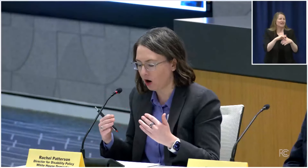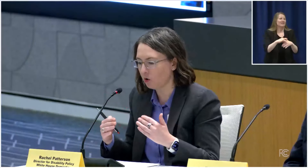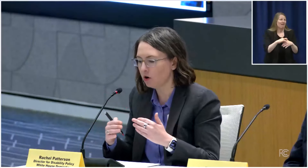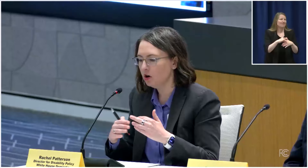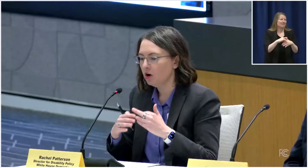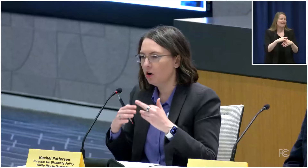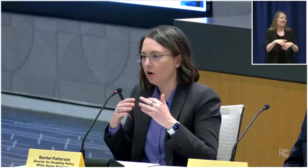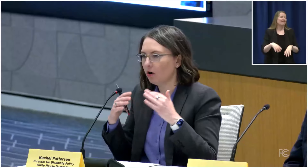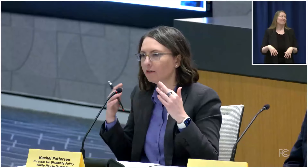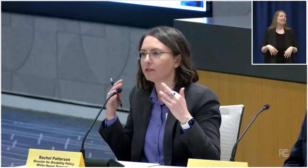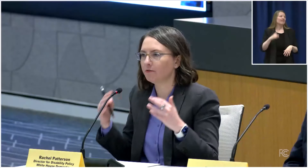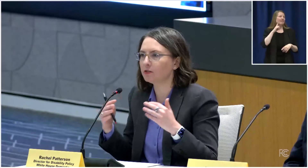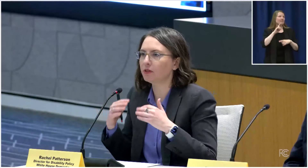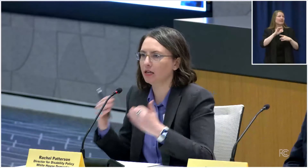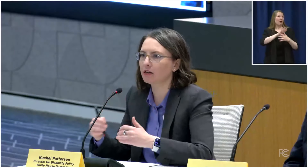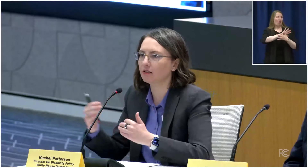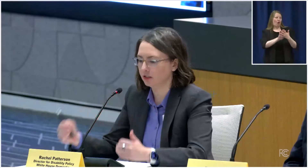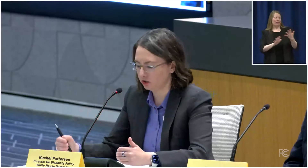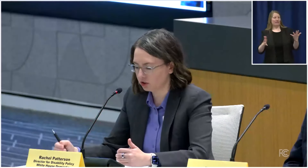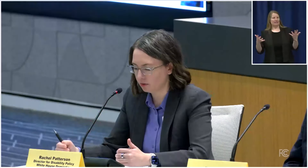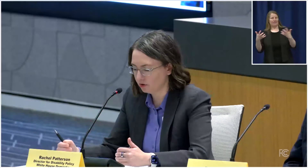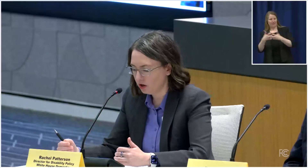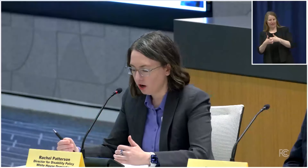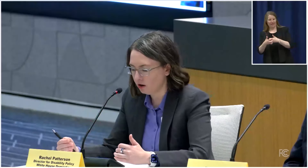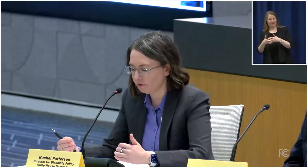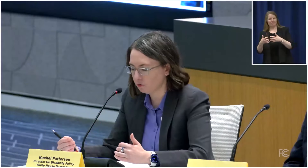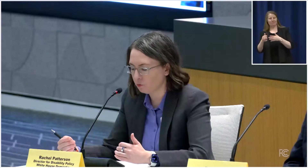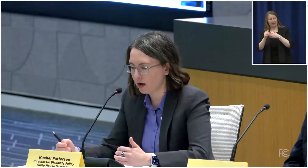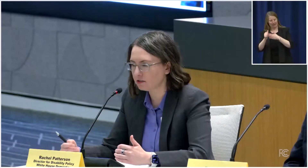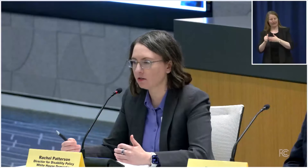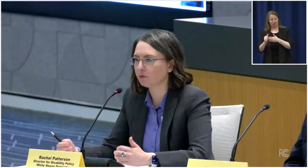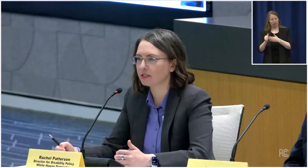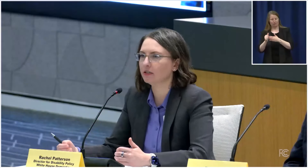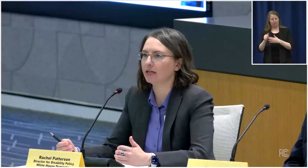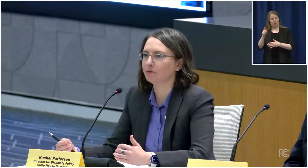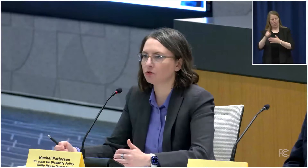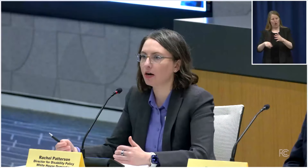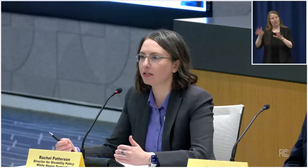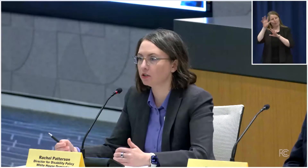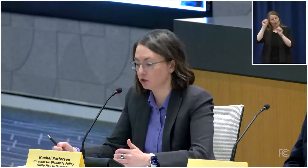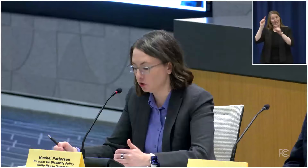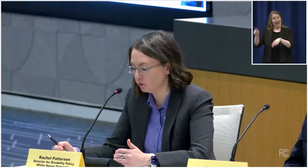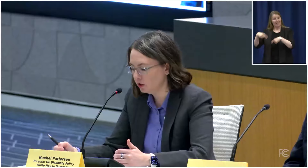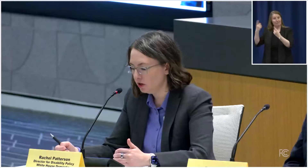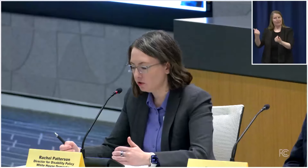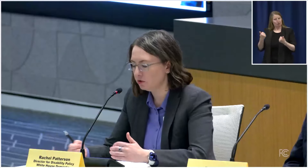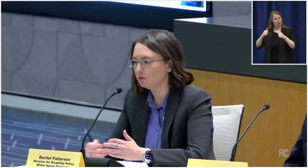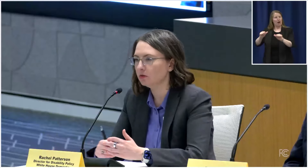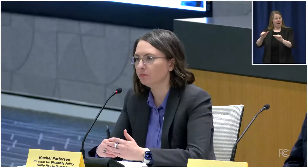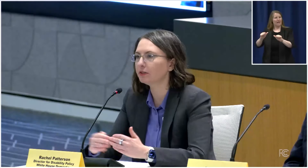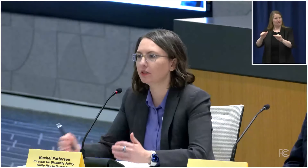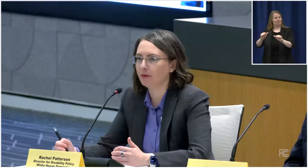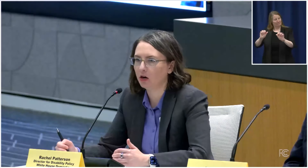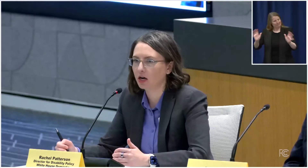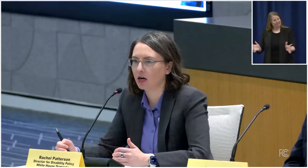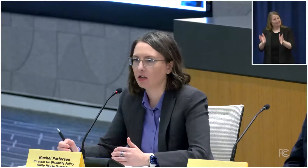FOR EMPLOYMENT WITHIN THE FEDERAL GOVERNMENT OF PEOPLE WITH DISABILITIES. SO I THINK IT'S REALLY,